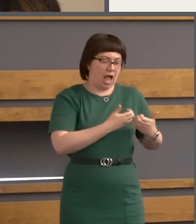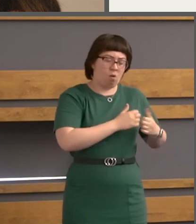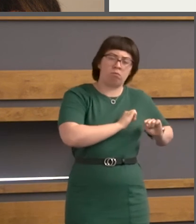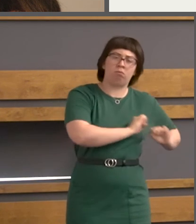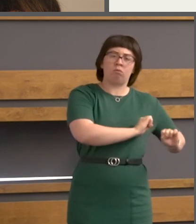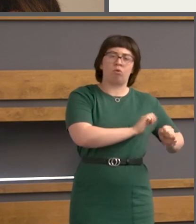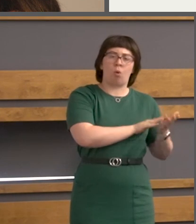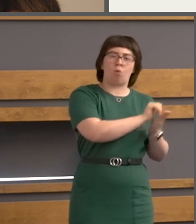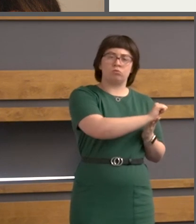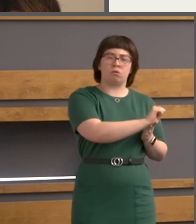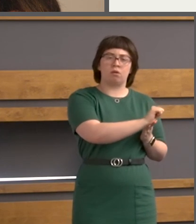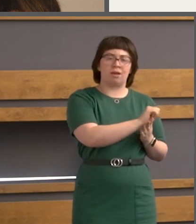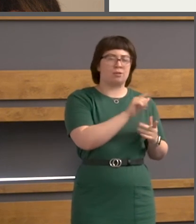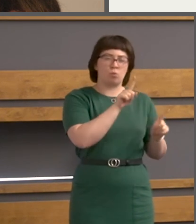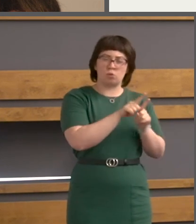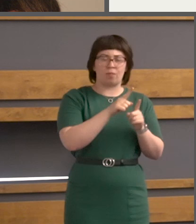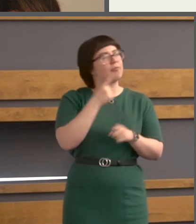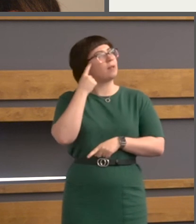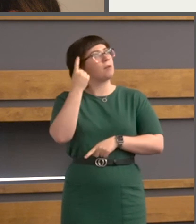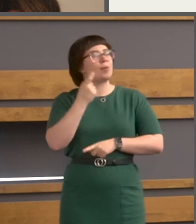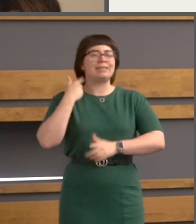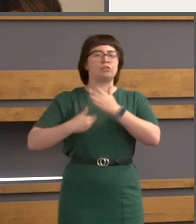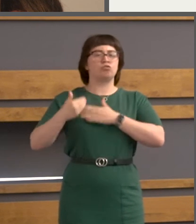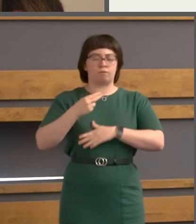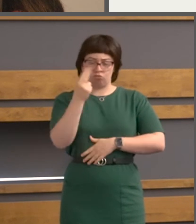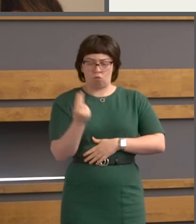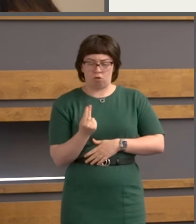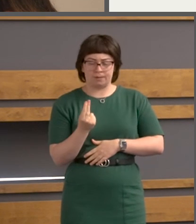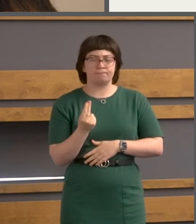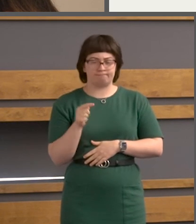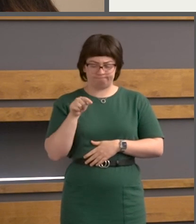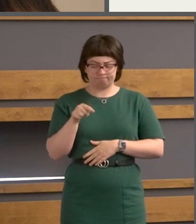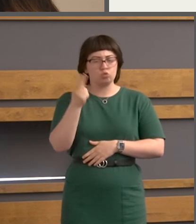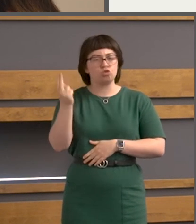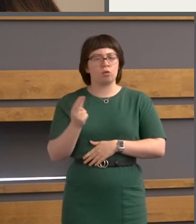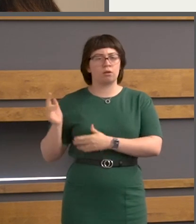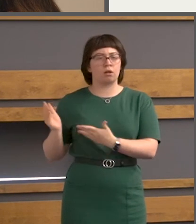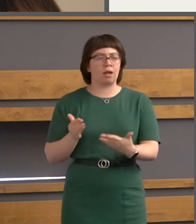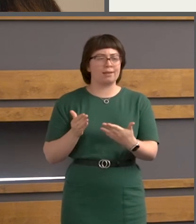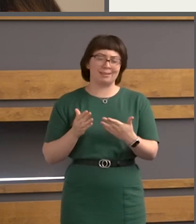And even just thinking about a history of drawing, like, you know, drawing was introduced as a technical skill